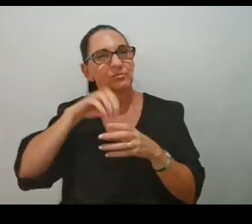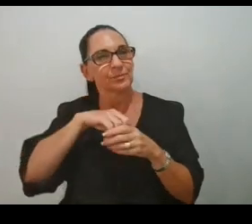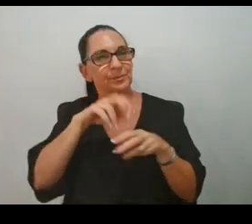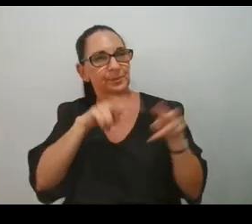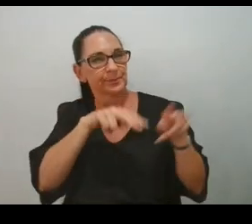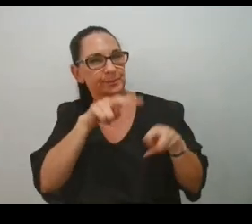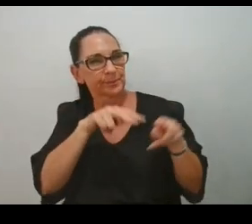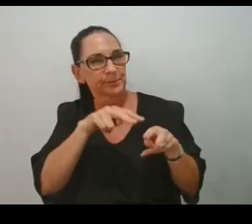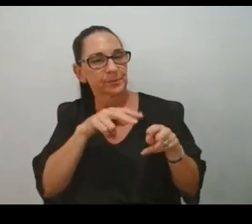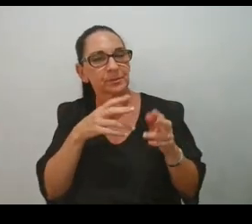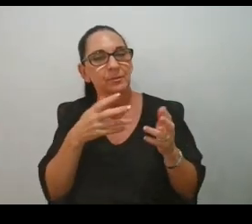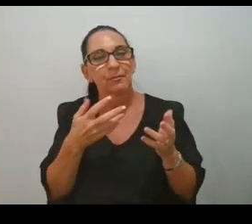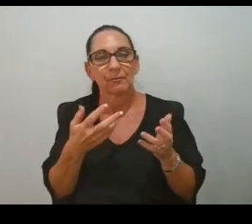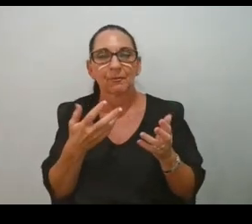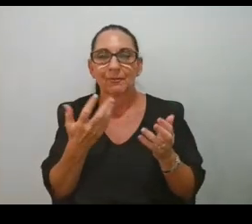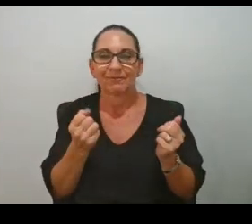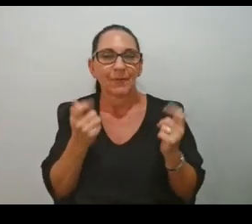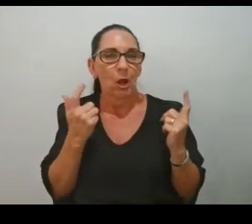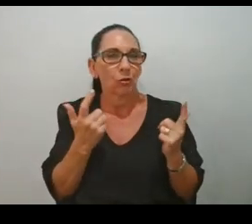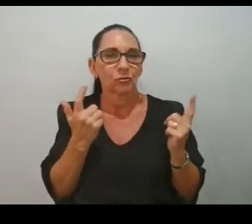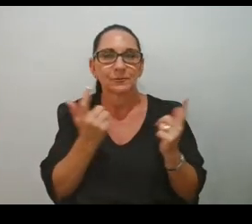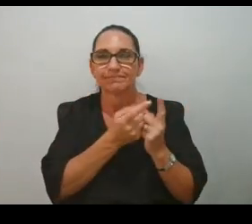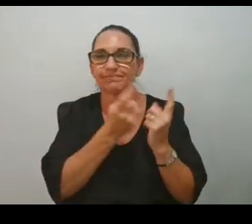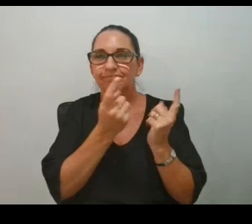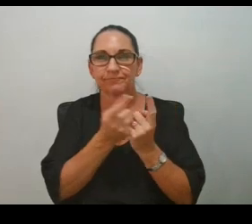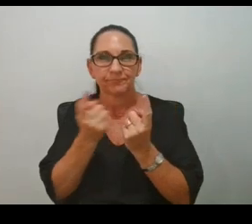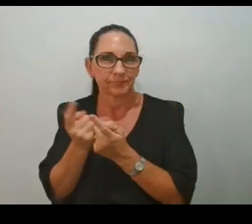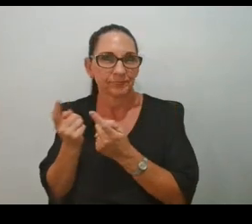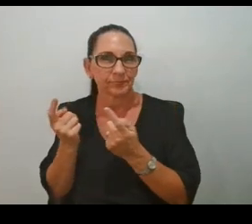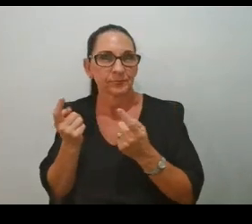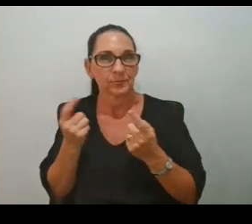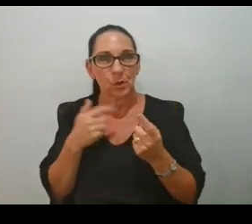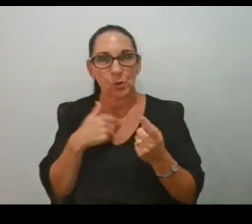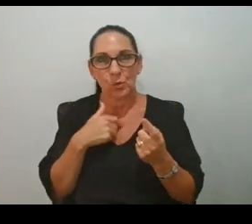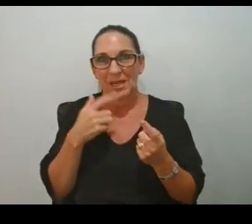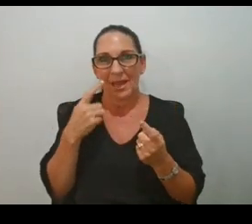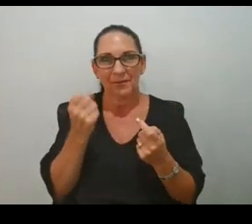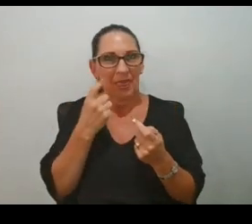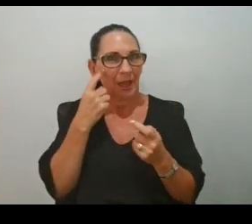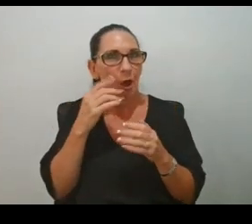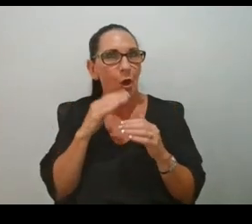a lot of different things that we will look at and take into consideration so if you want more